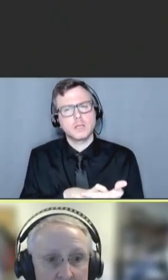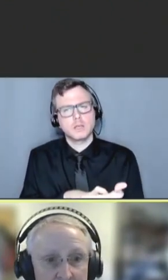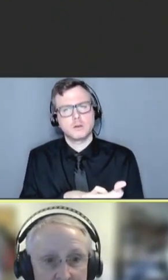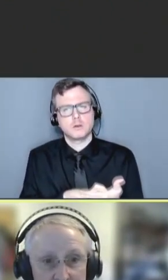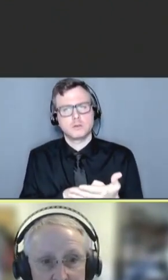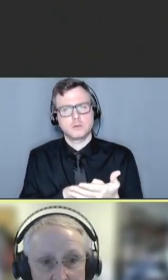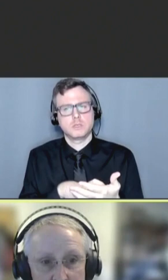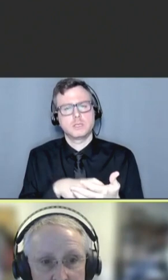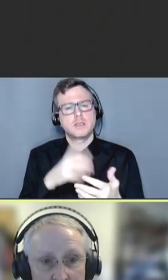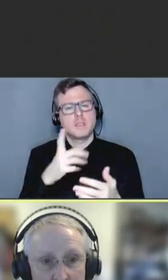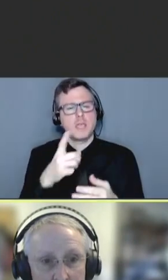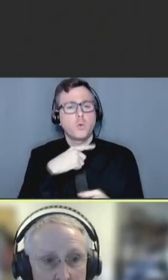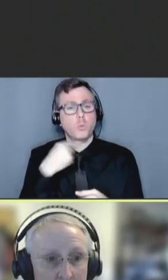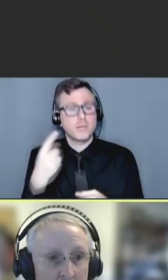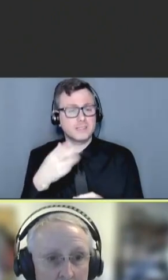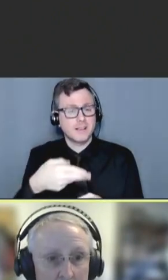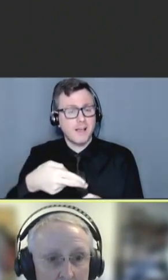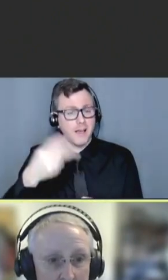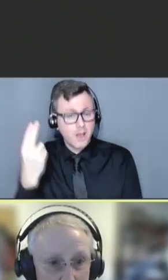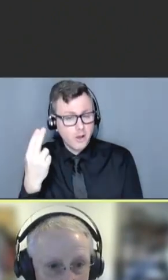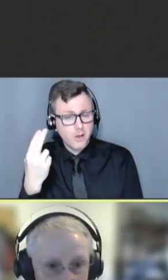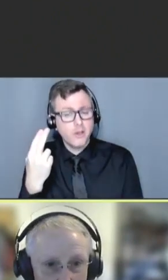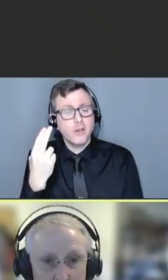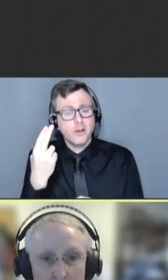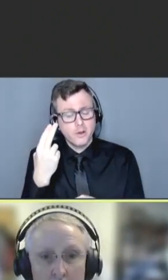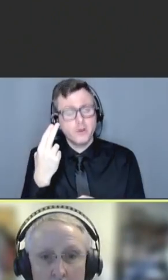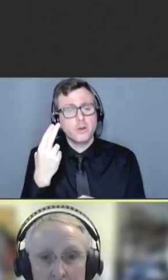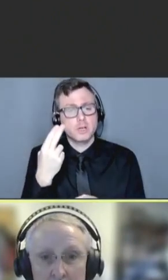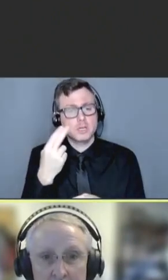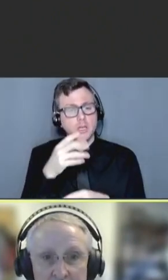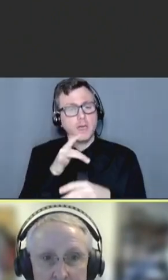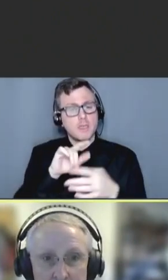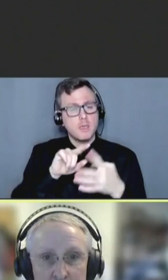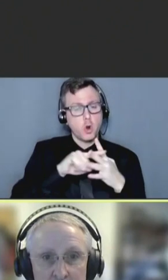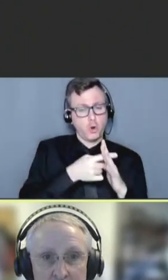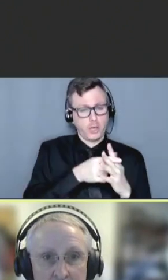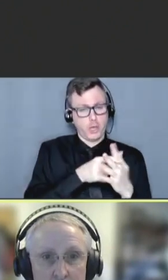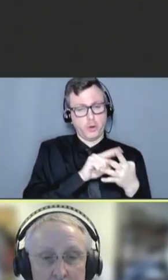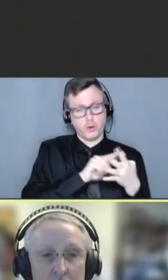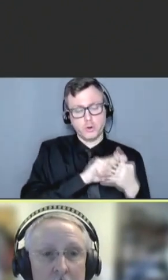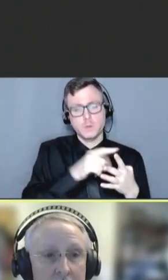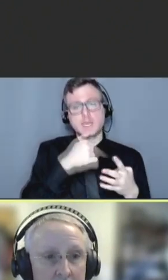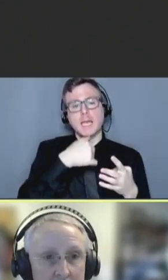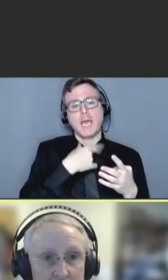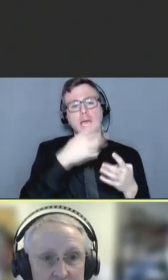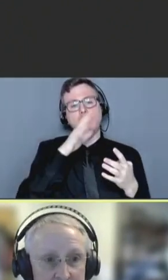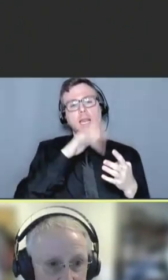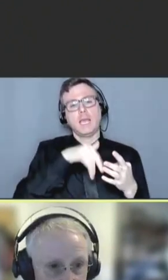risk of these events was higher earlier on, and that seems to have attenuated. This is